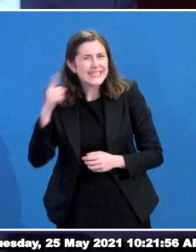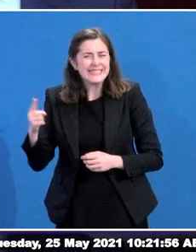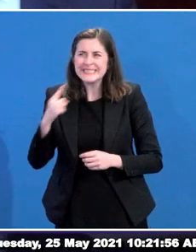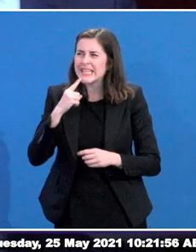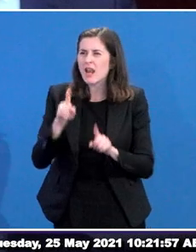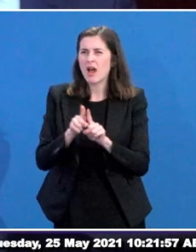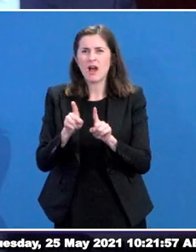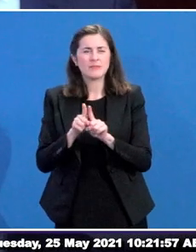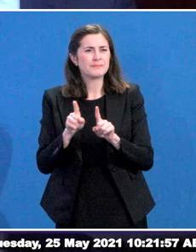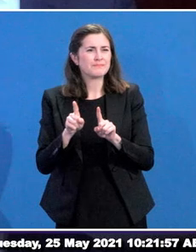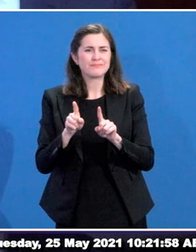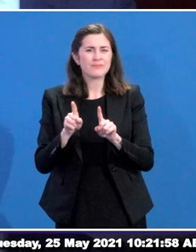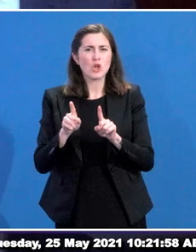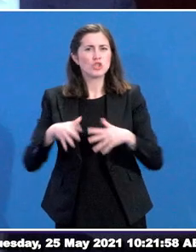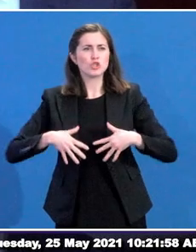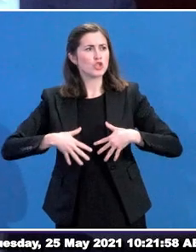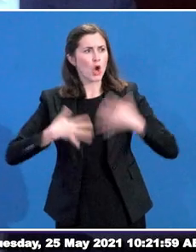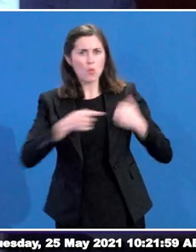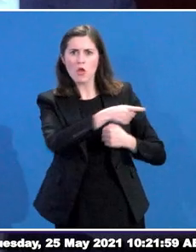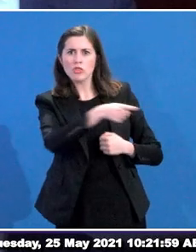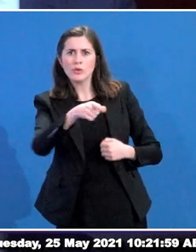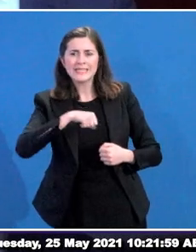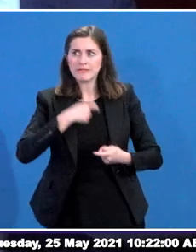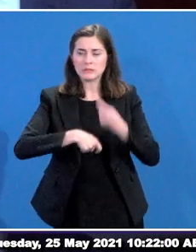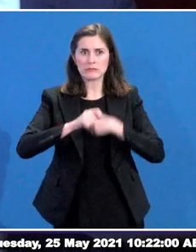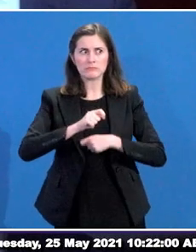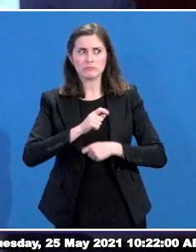"We don't want staff to be afraid of..."